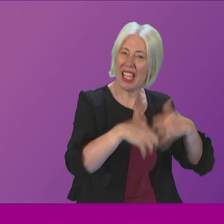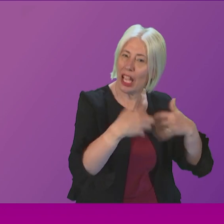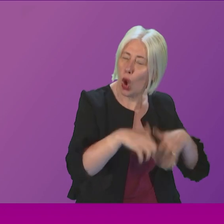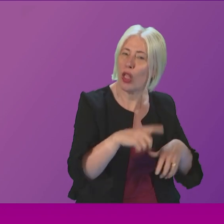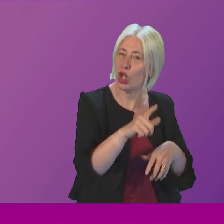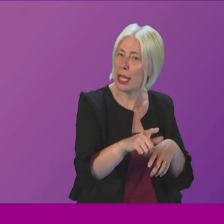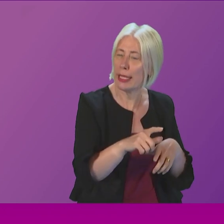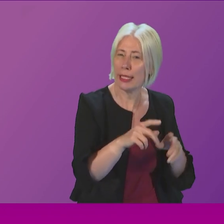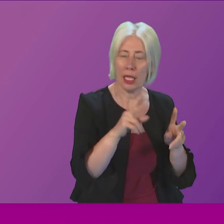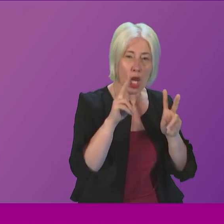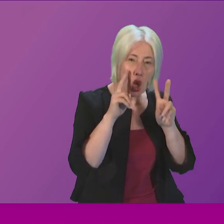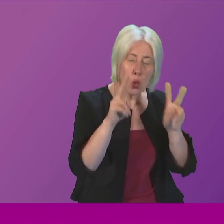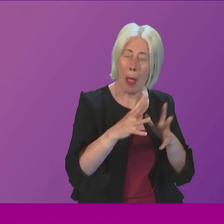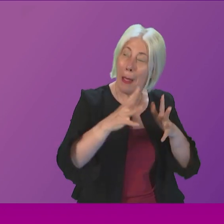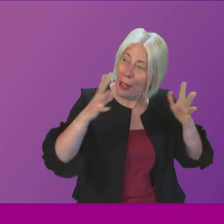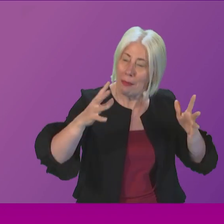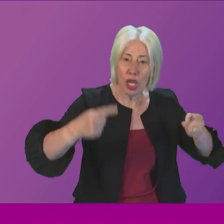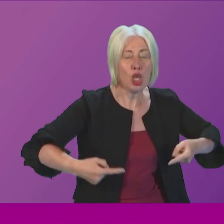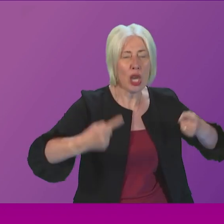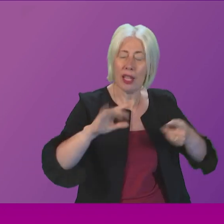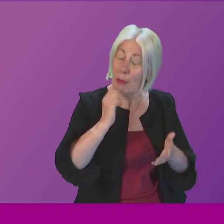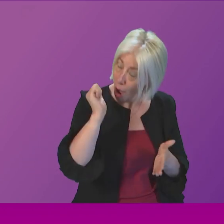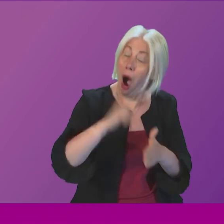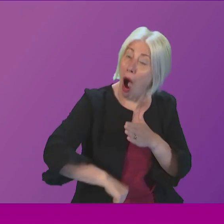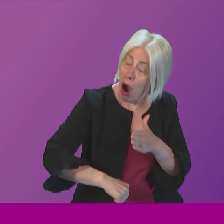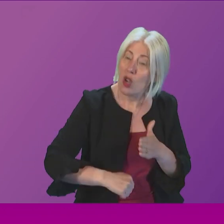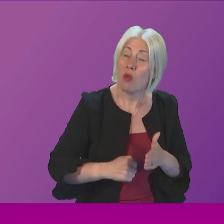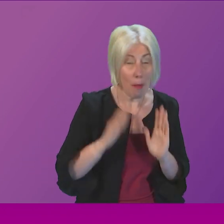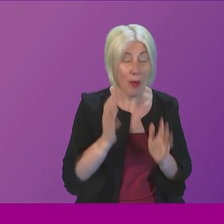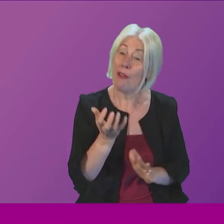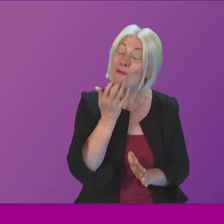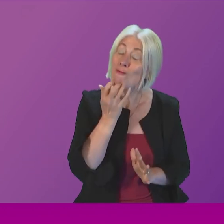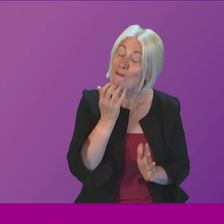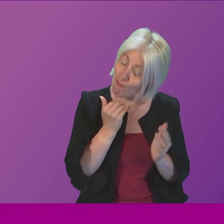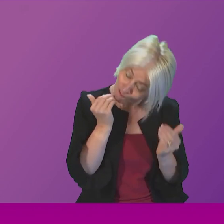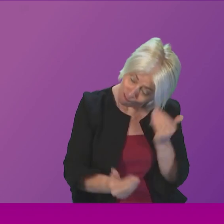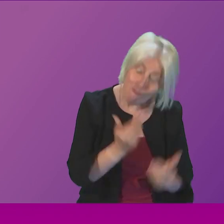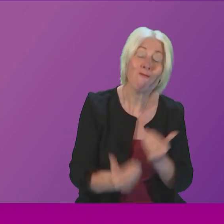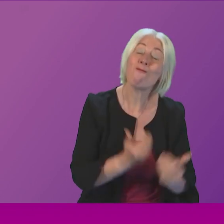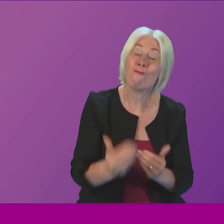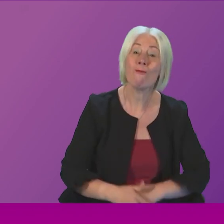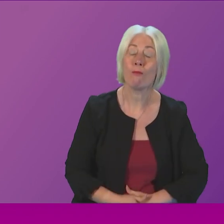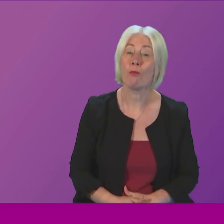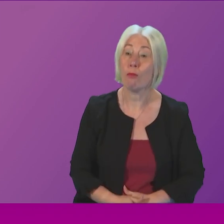with the big challenge that we face. It might be hard, but we need to get on with it. I am absolutely happy to engage on that.